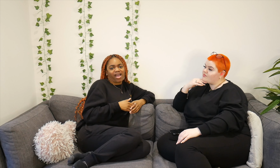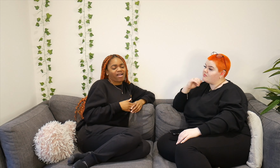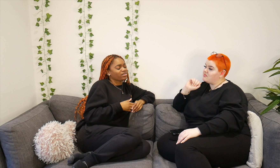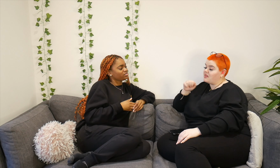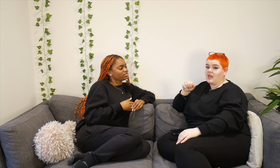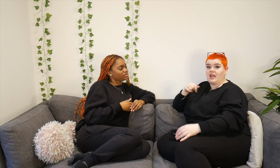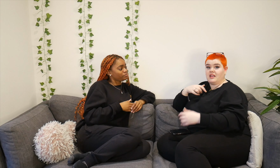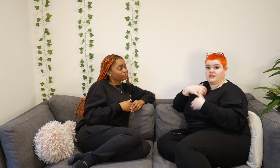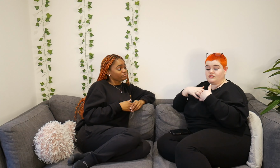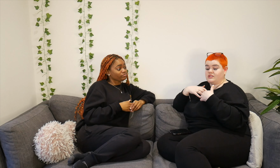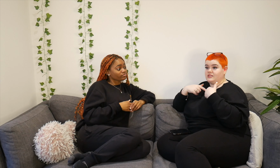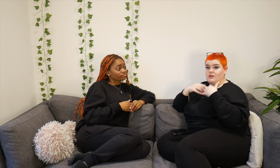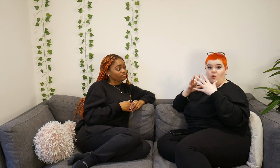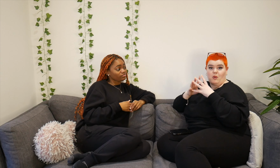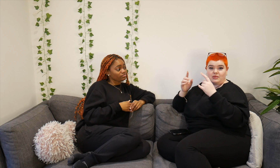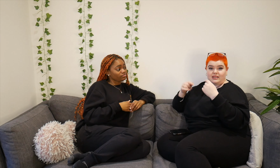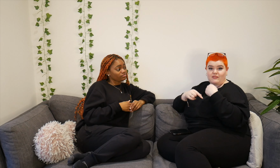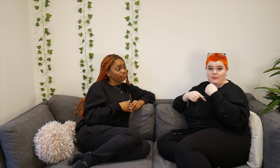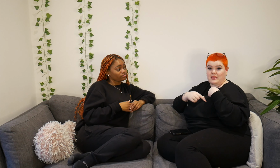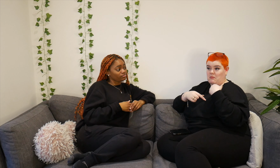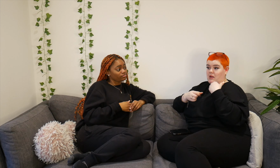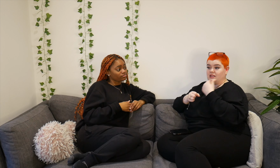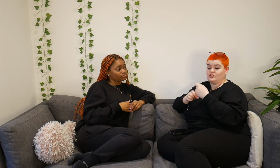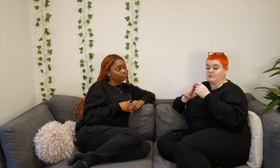Yeah, interestingly, it's the opposite for me,